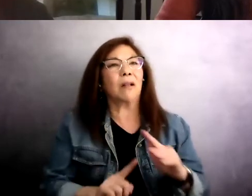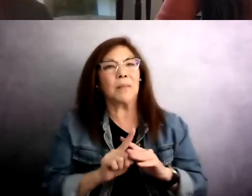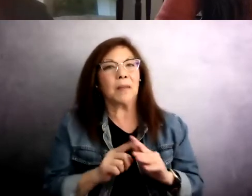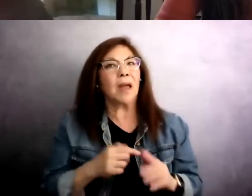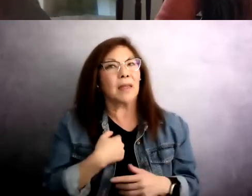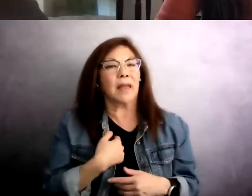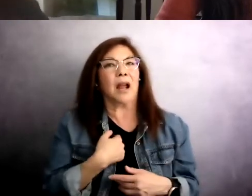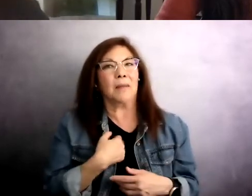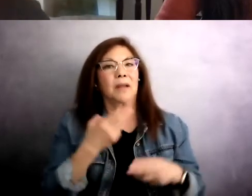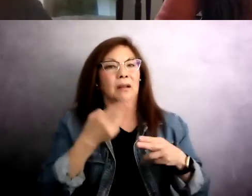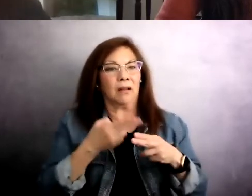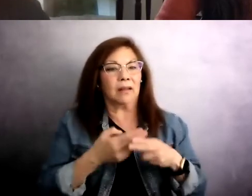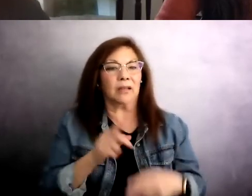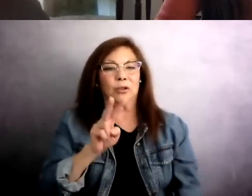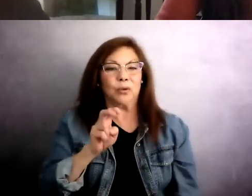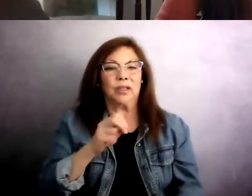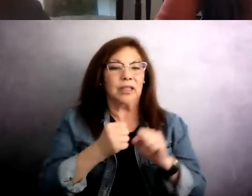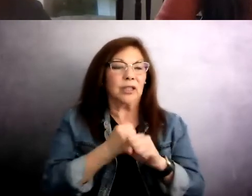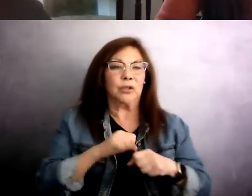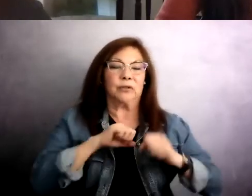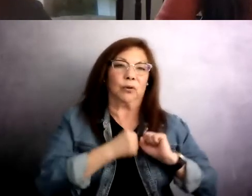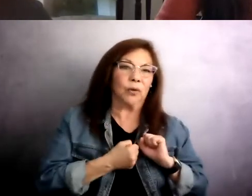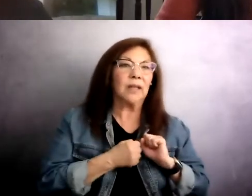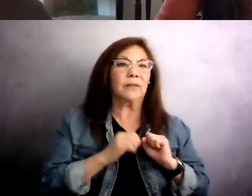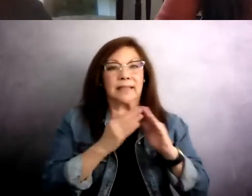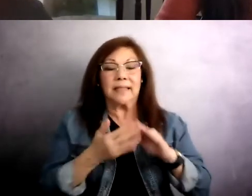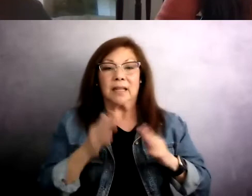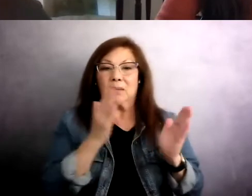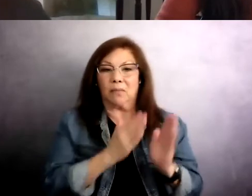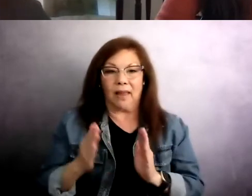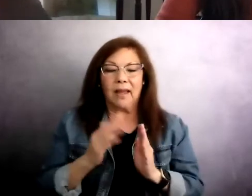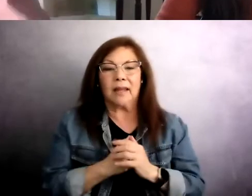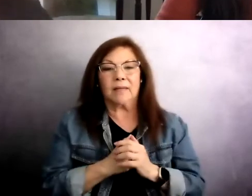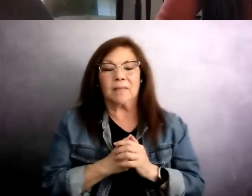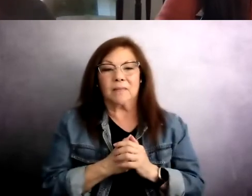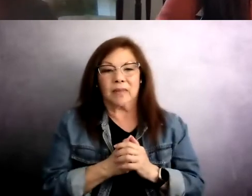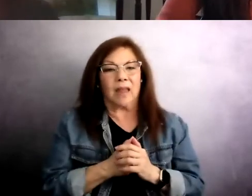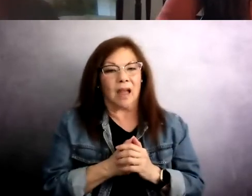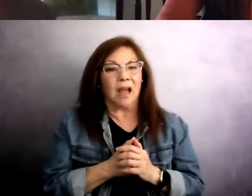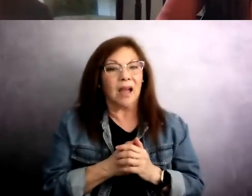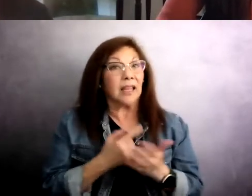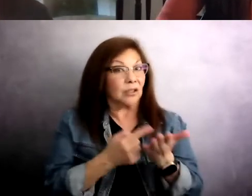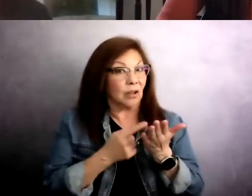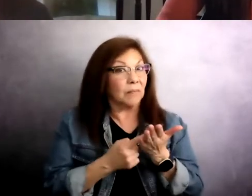to as 200 years of grief and city planning. They do get stuck with us actually, there